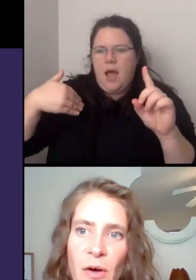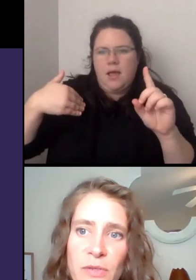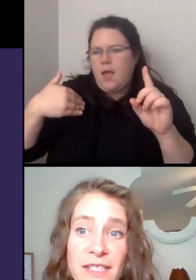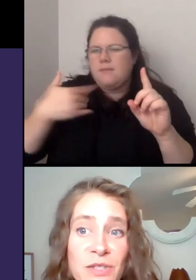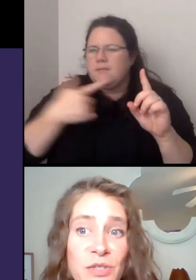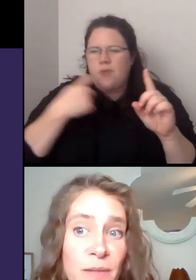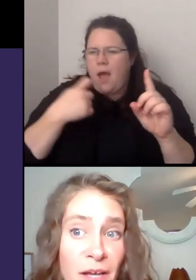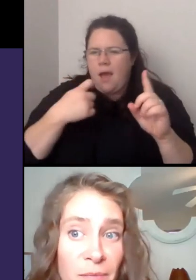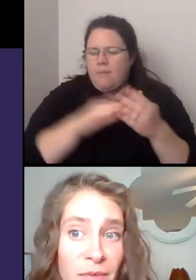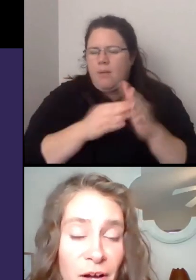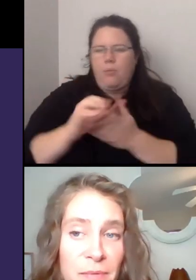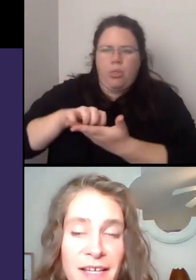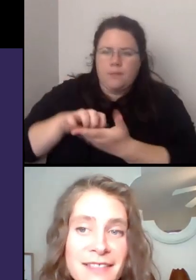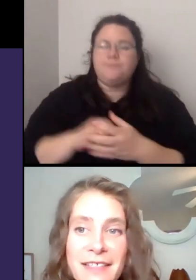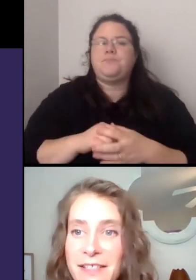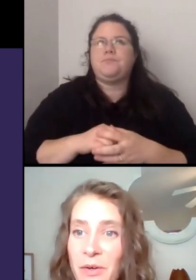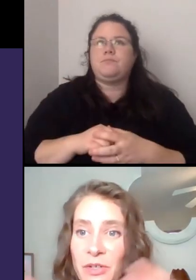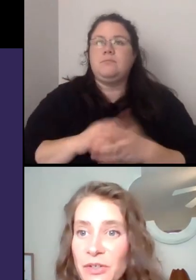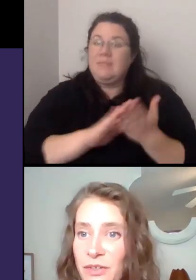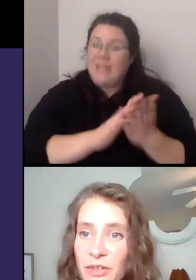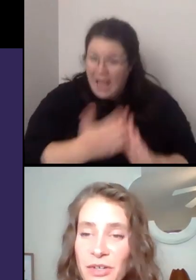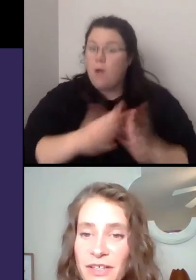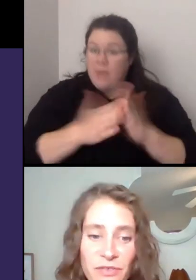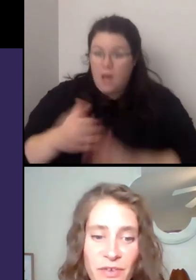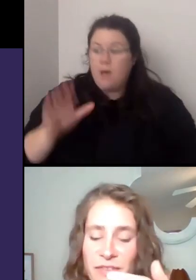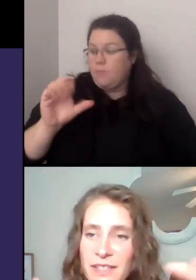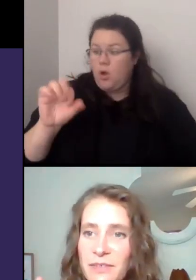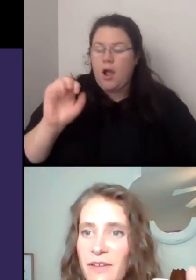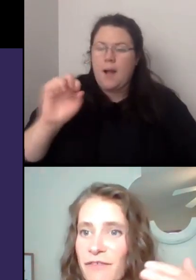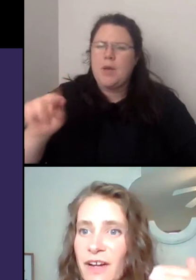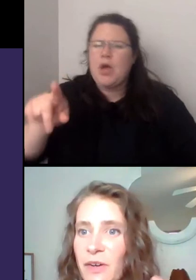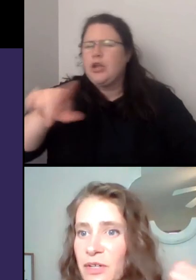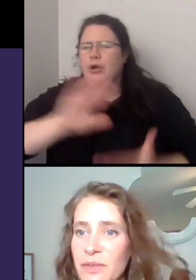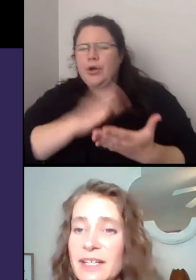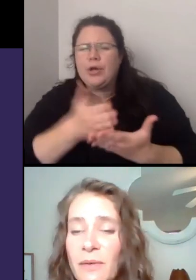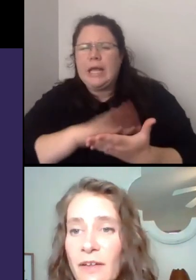How seeds do become carbonized, you know, you're cooking, you're throwing things around the fire or eating around the fire.